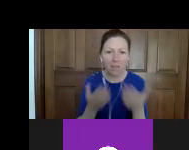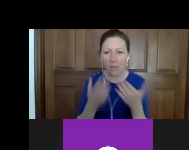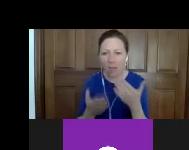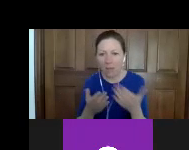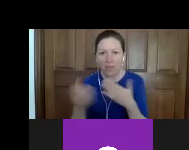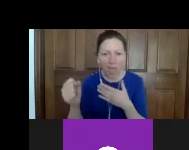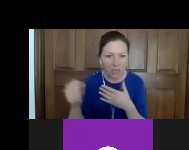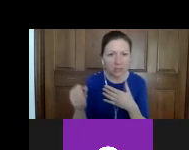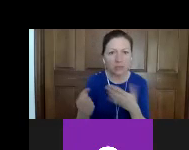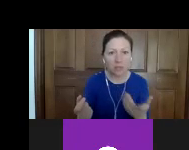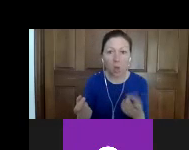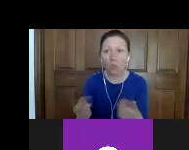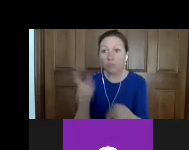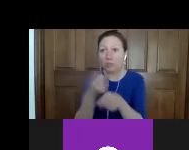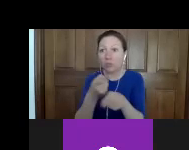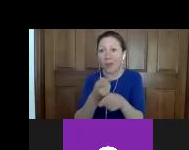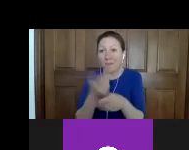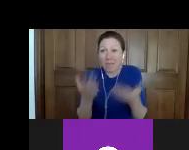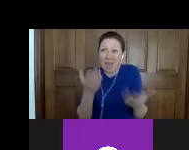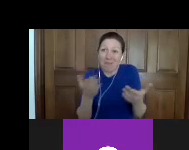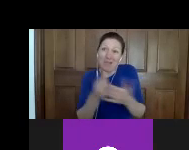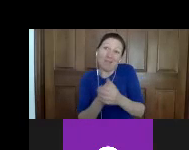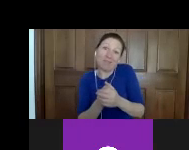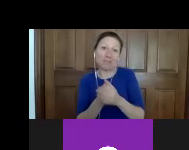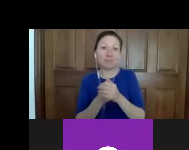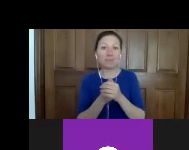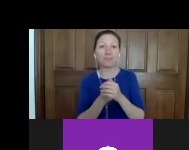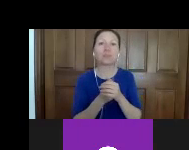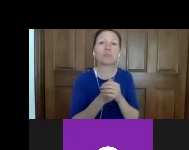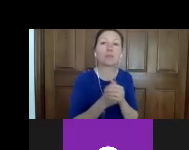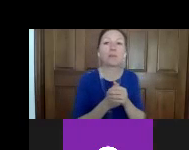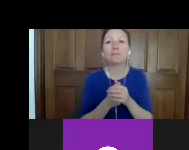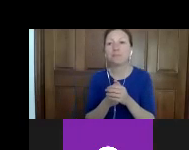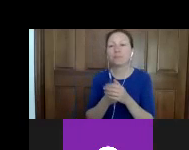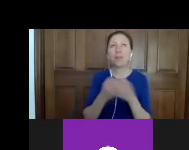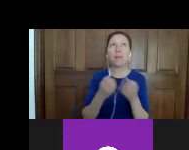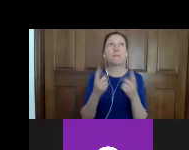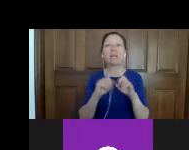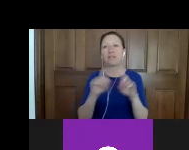Yeah, you're right. Maybe. There's a lot out there. So the first question you want to ask